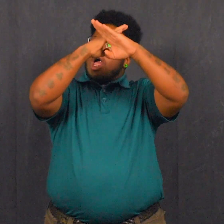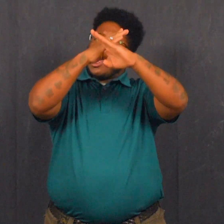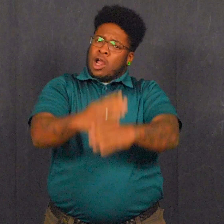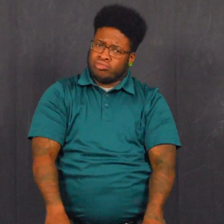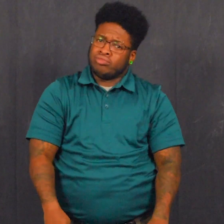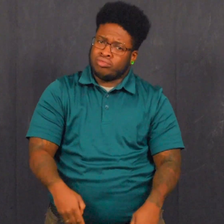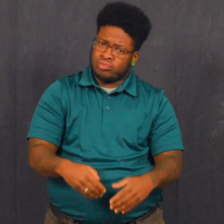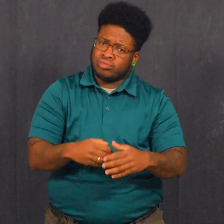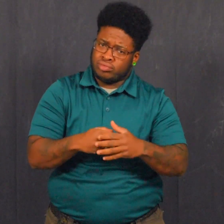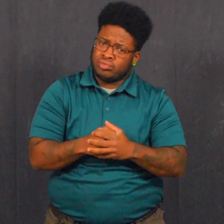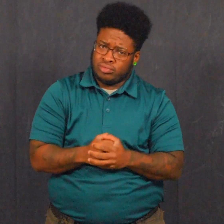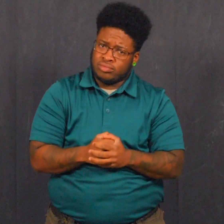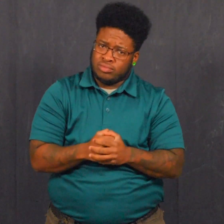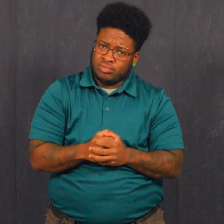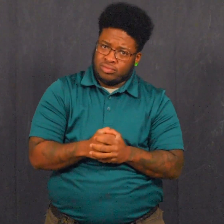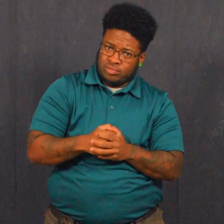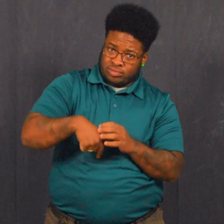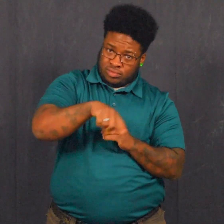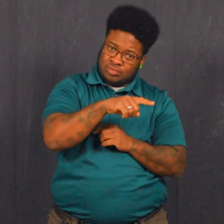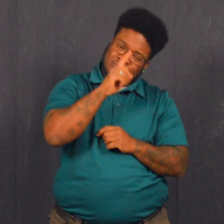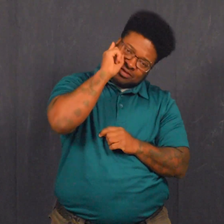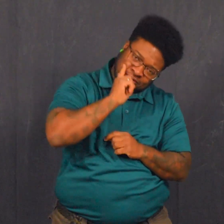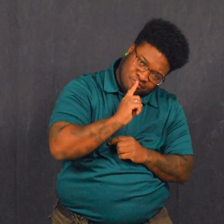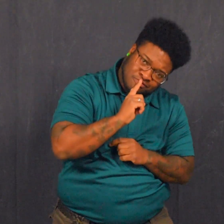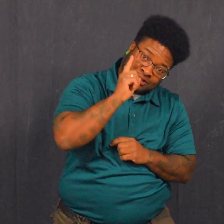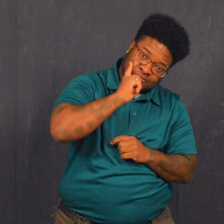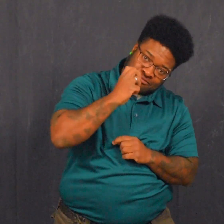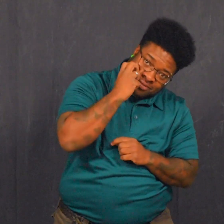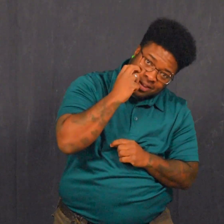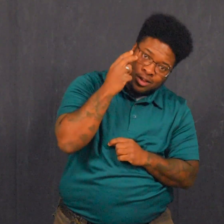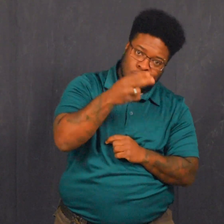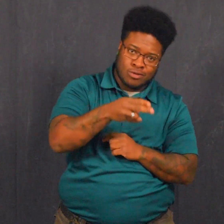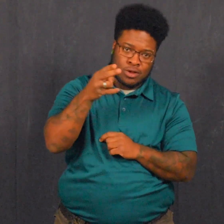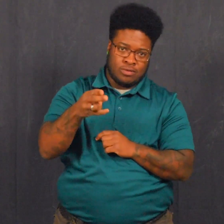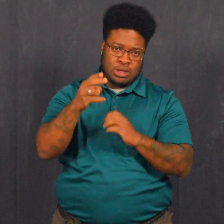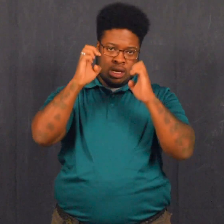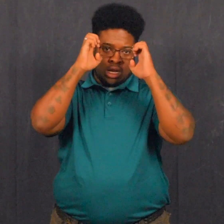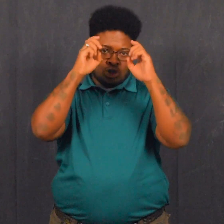and challenges in Deaf, DeafBlind and Hard of Hearing education.